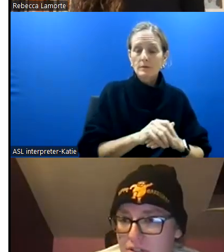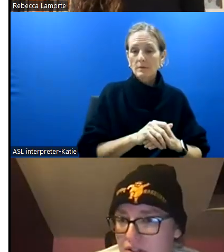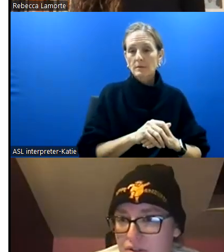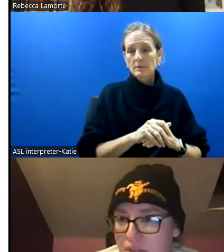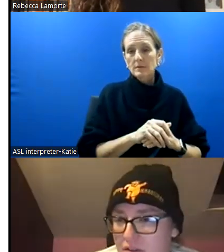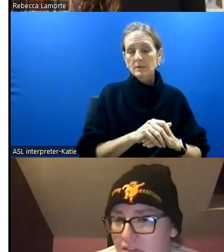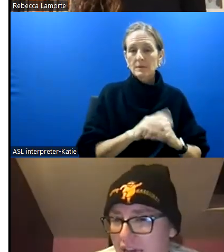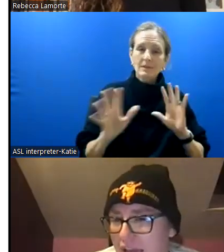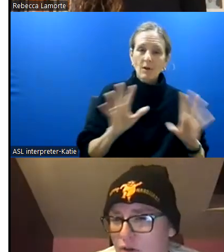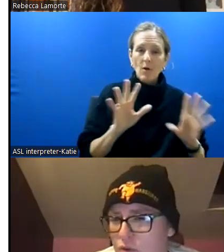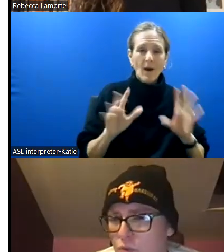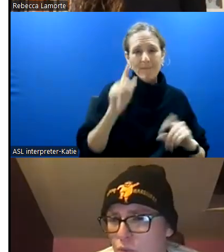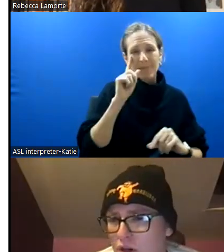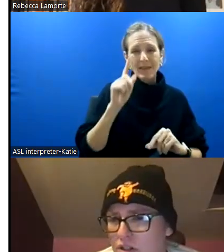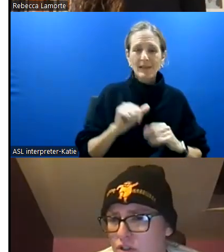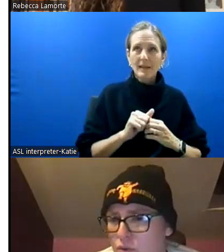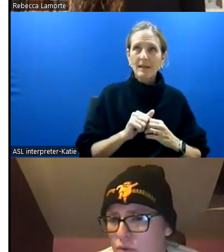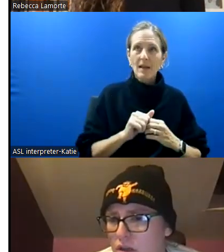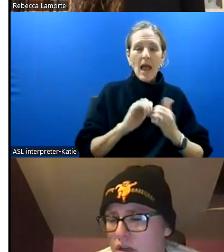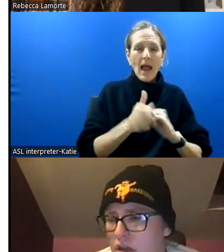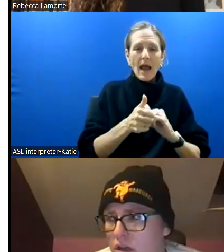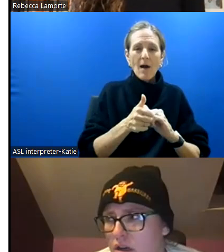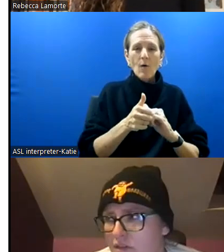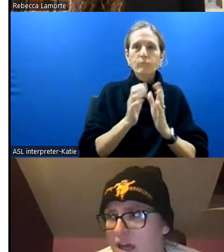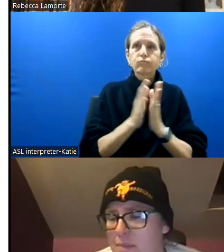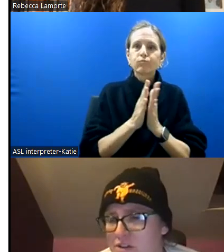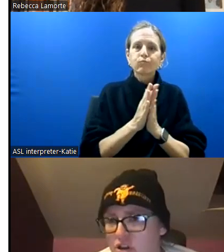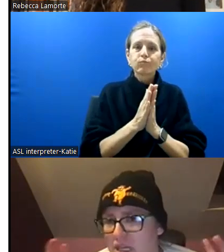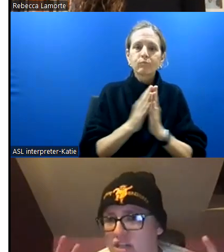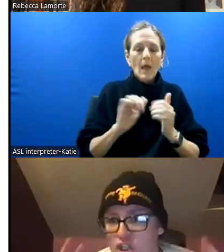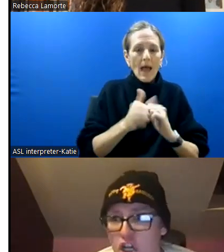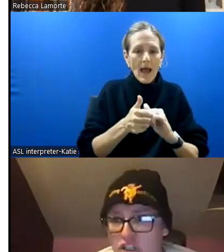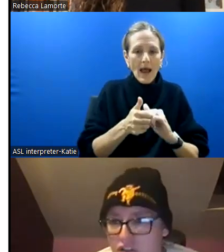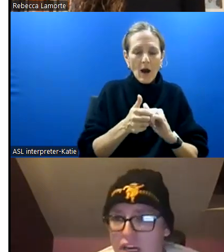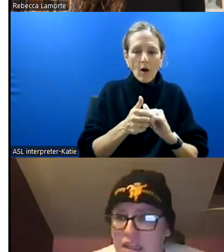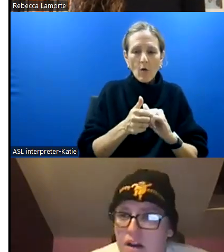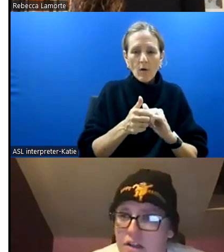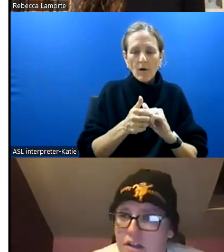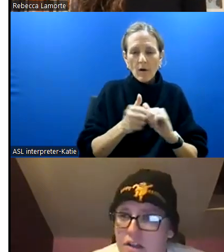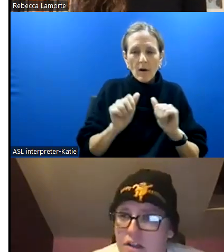So I'm just also thinking of, like, how you work to, for lack of better term, like, justify the cost to people